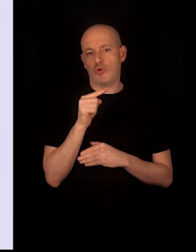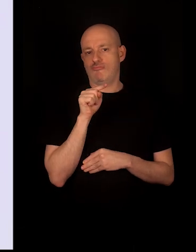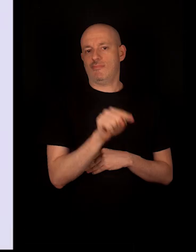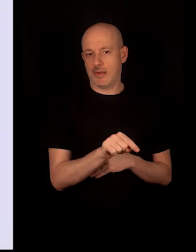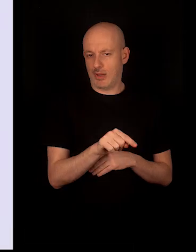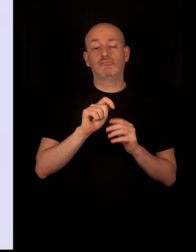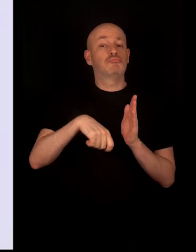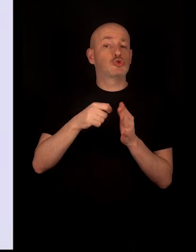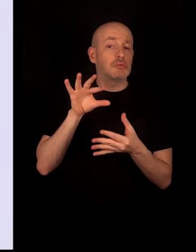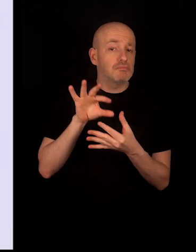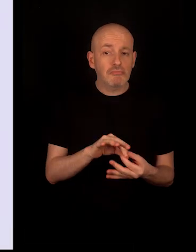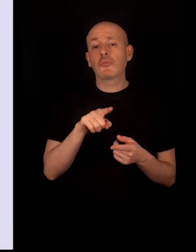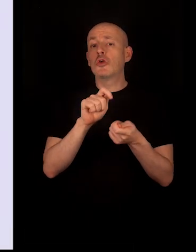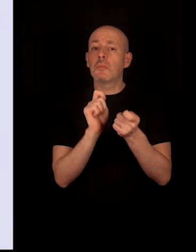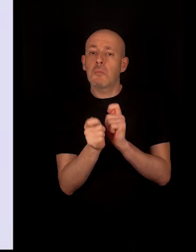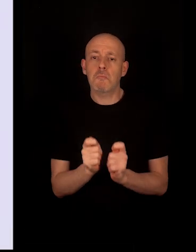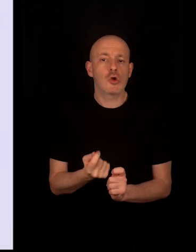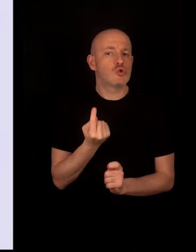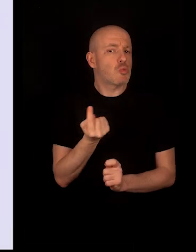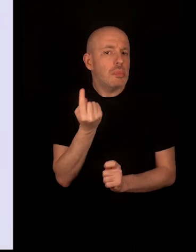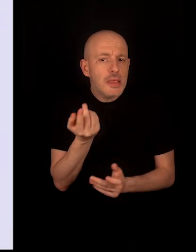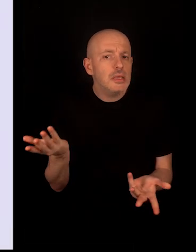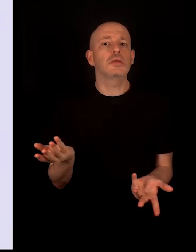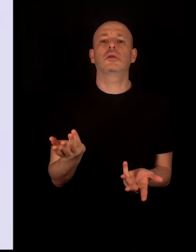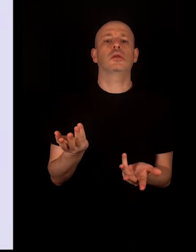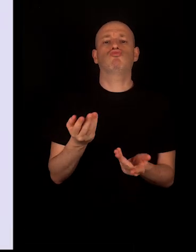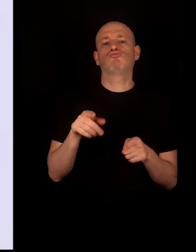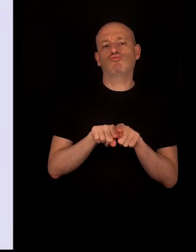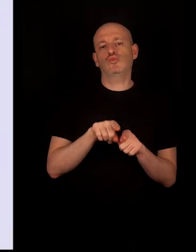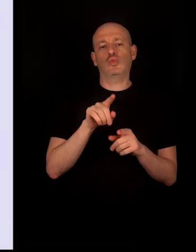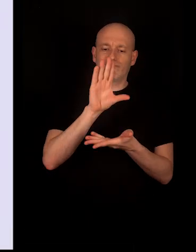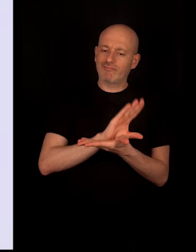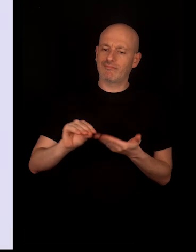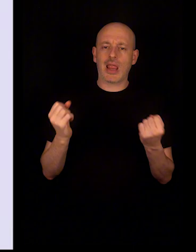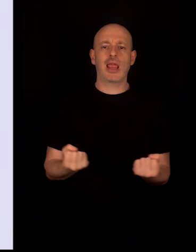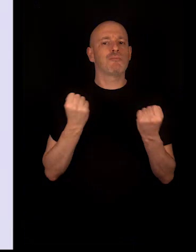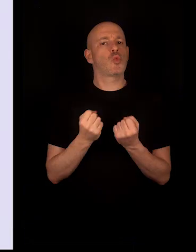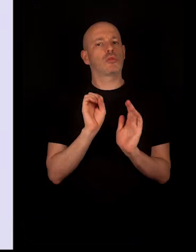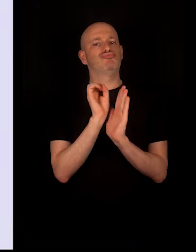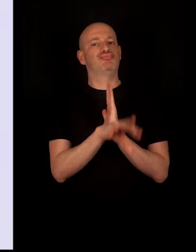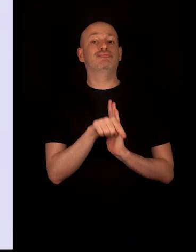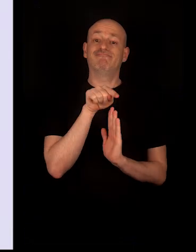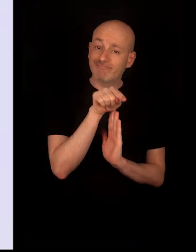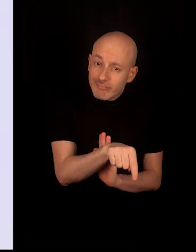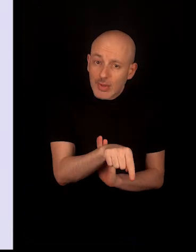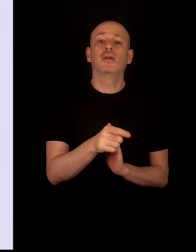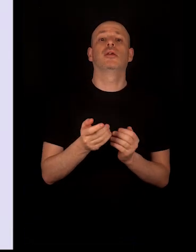about your project or if you need to make any changes. And also there you will submit your activity report